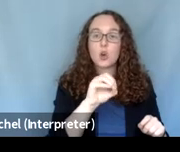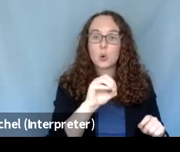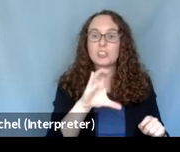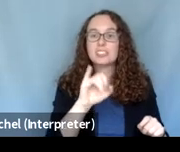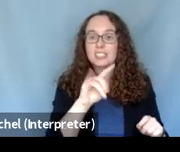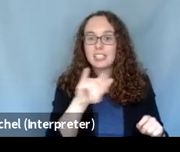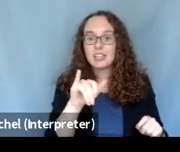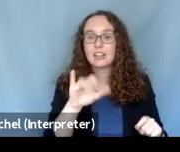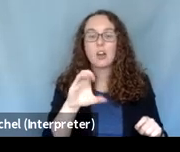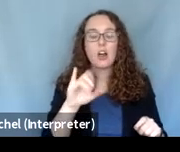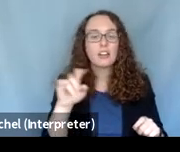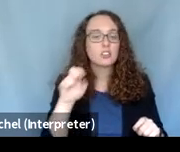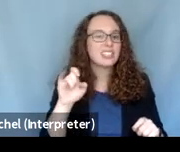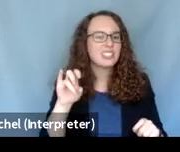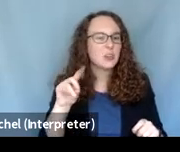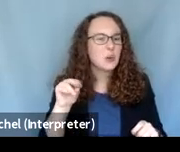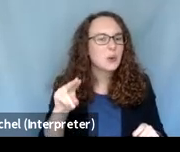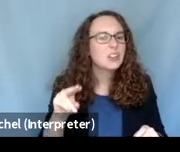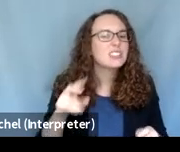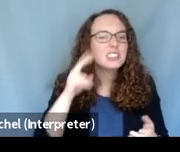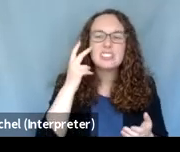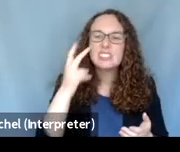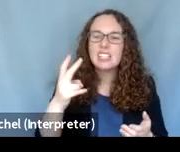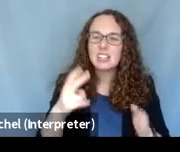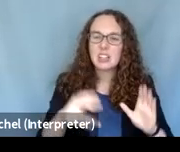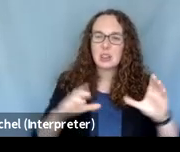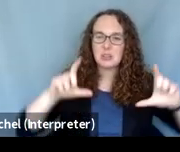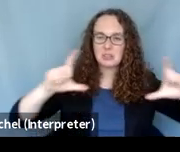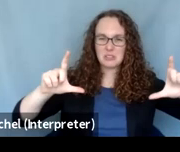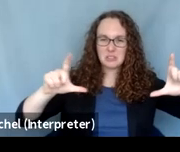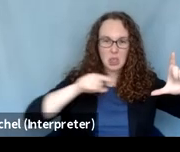bottom, it's small, it does give you those instructions. If you